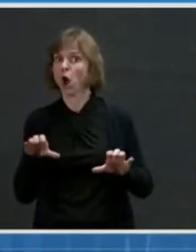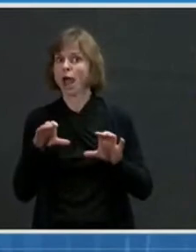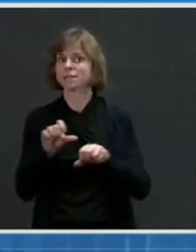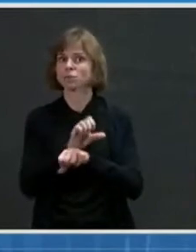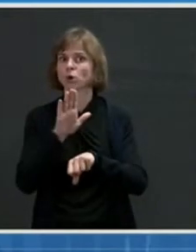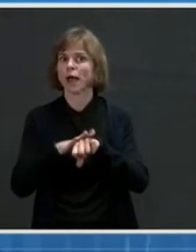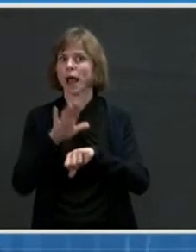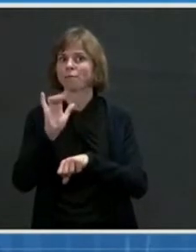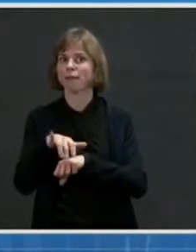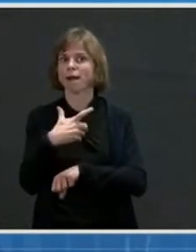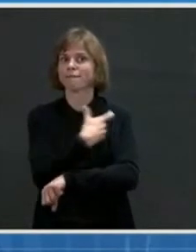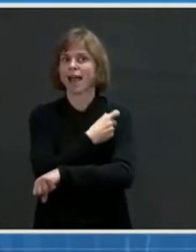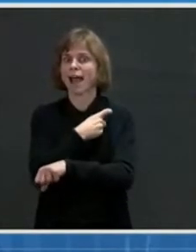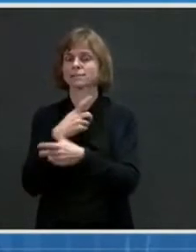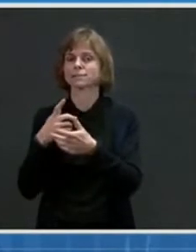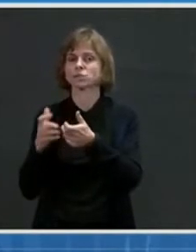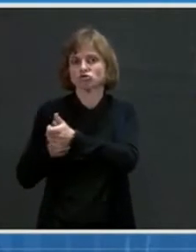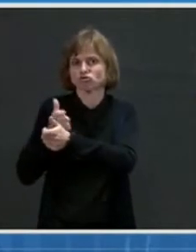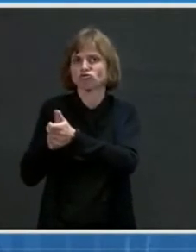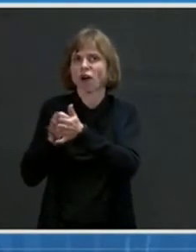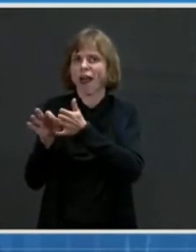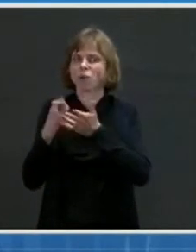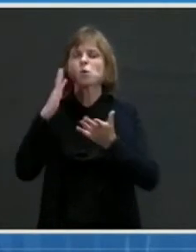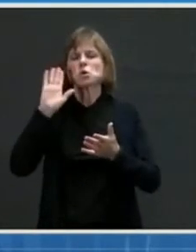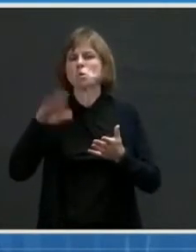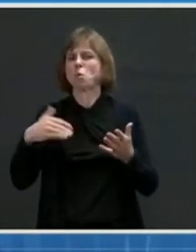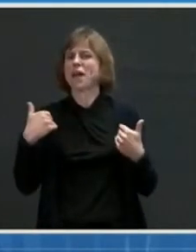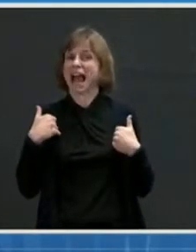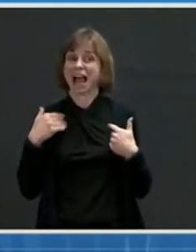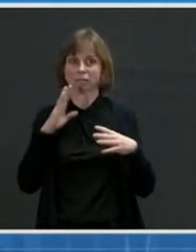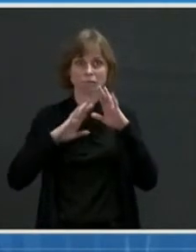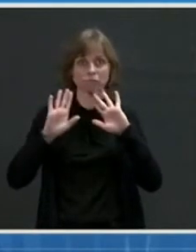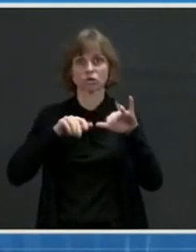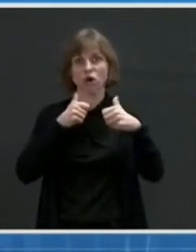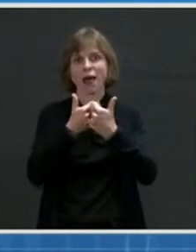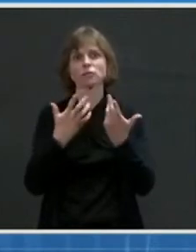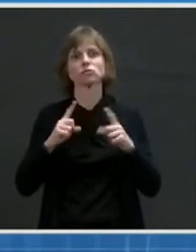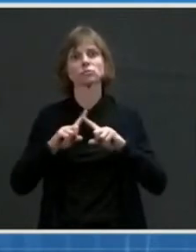DR. WALENSKY. YEAH, THANK YOU FOR THAT. WE ARE ACTIVELY WORKING ON THE VACCINE TRACKER.